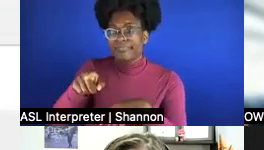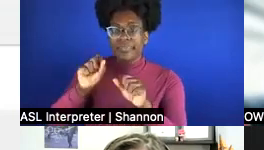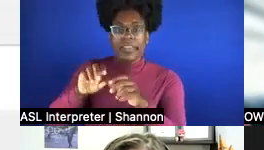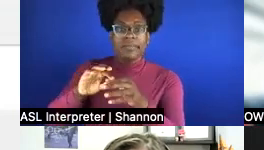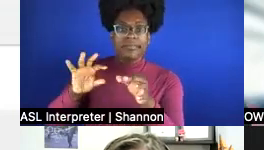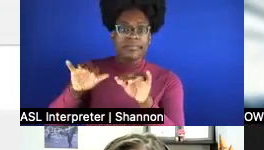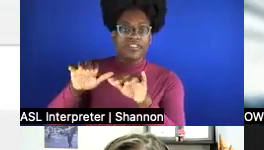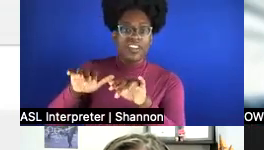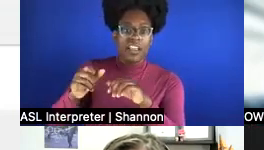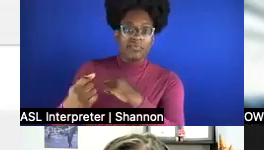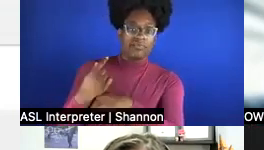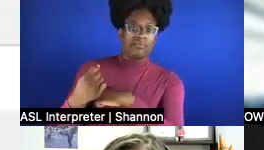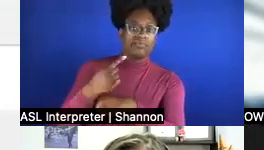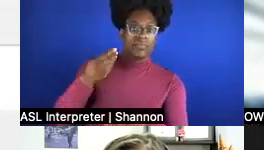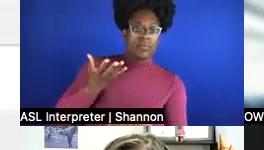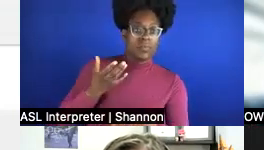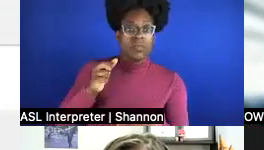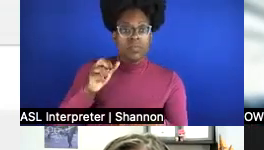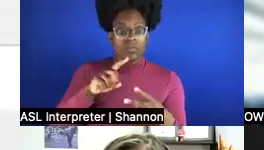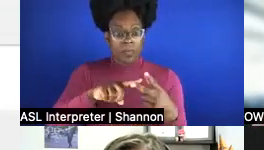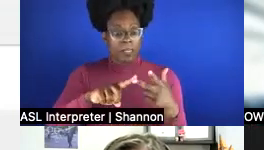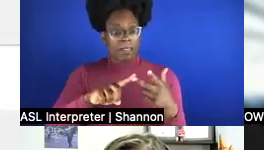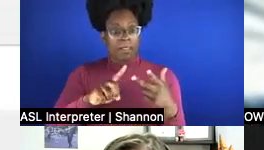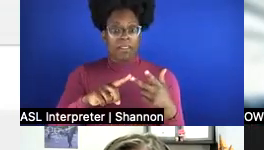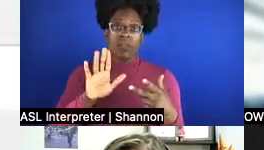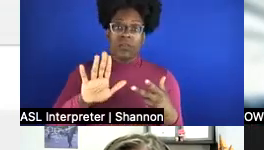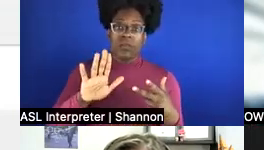chat at any time. You may not be immediately addressed, but we will try to get to them.